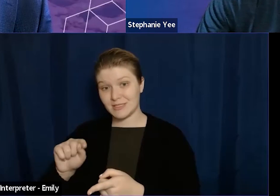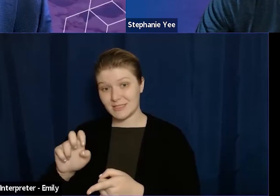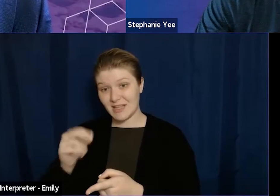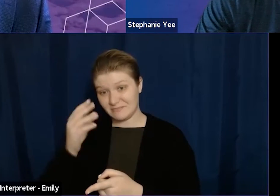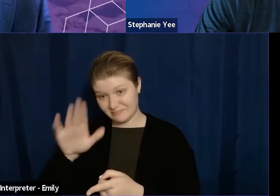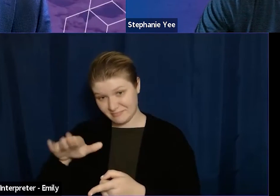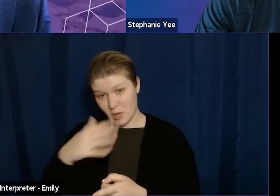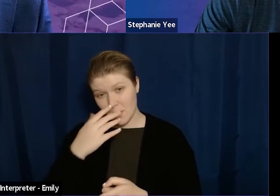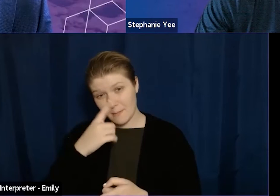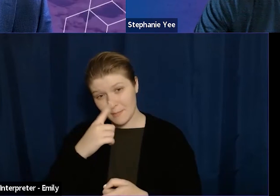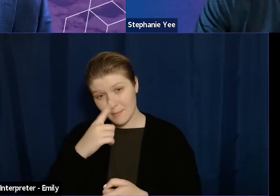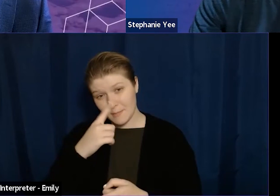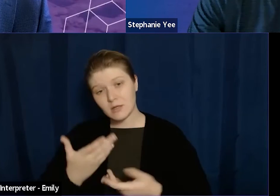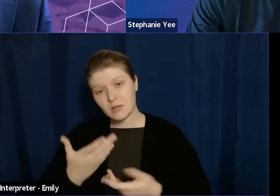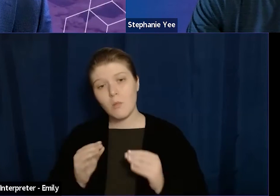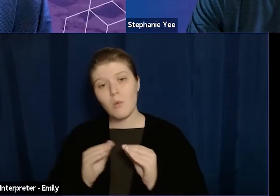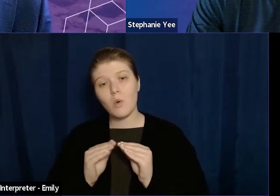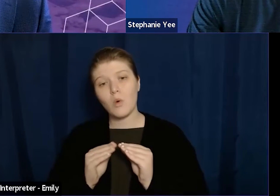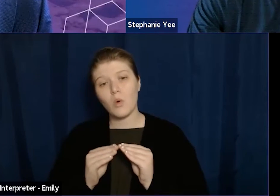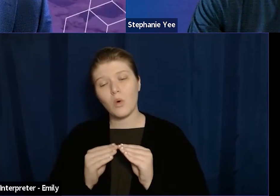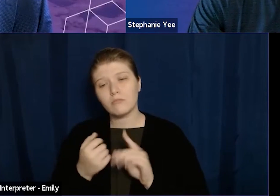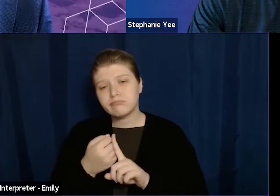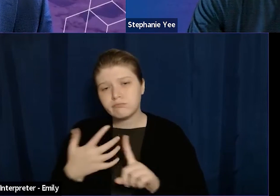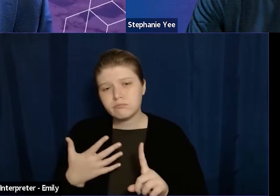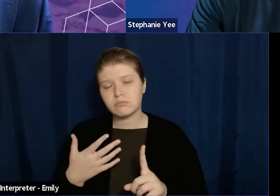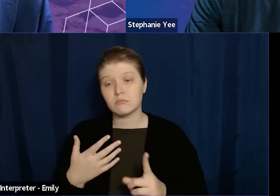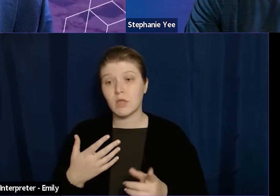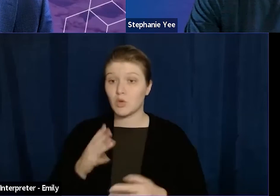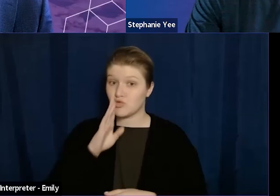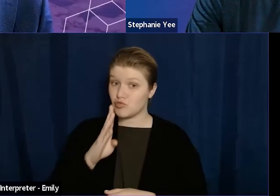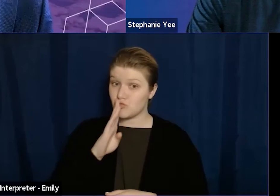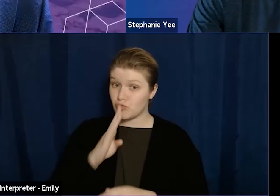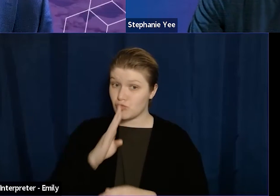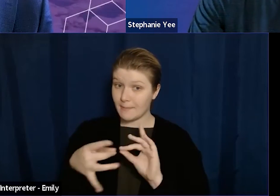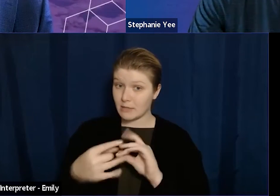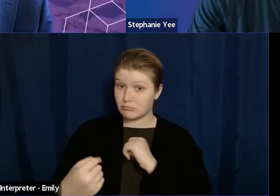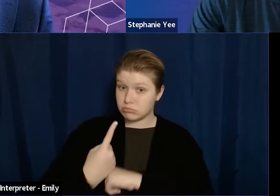If you can send me a direct message or call IT Help Central, we can take a look into that.